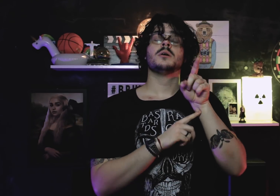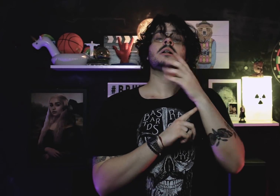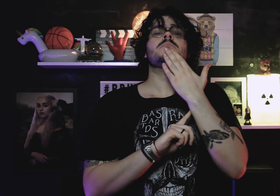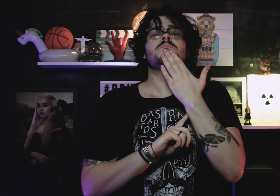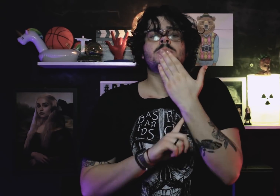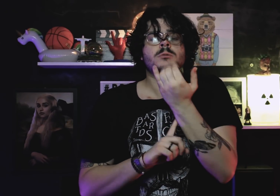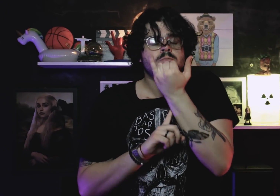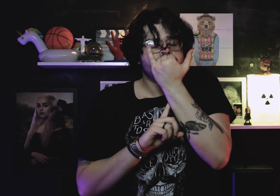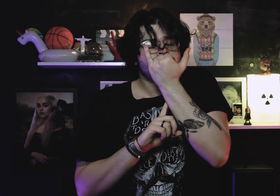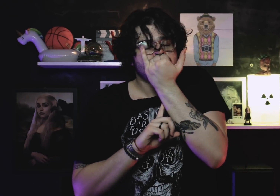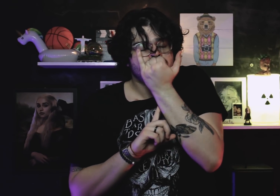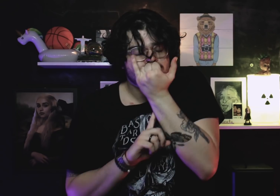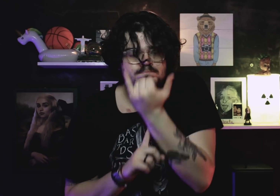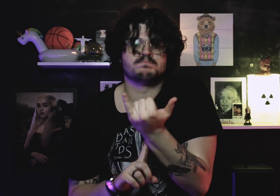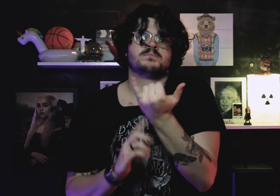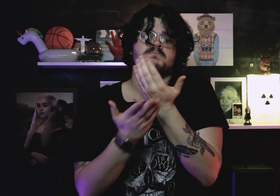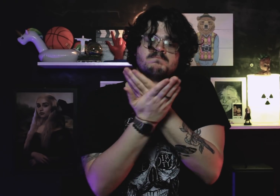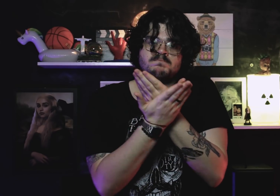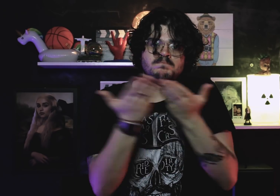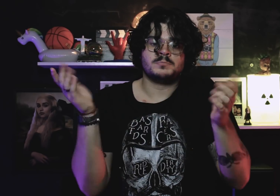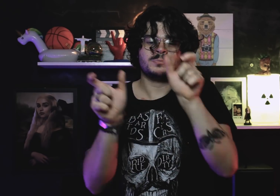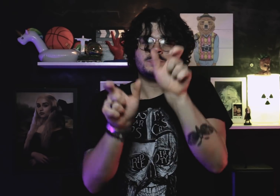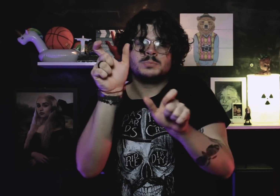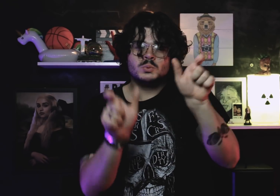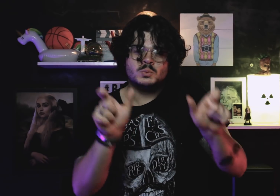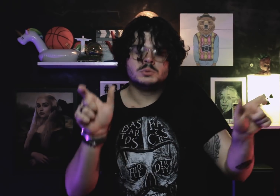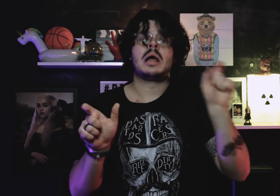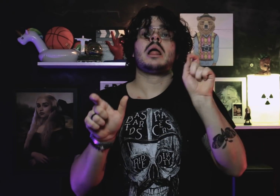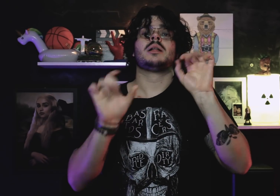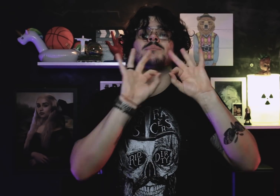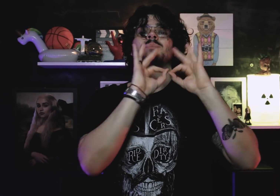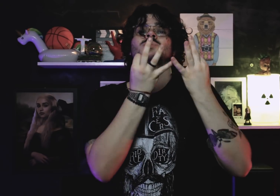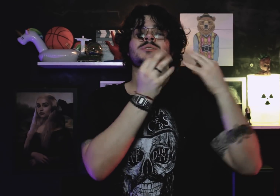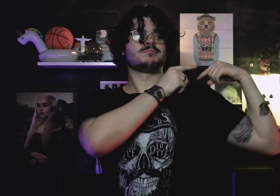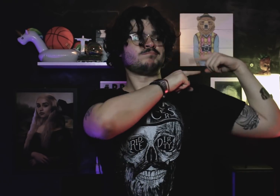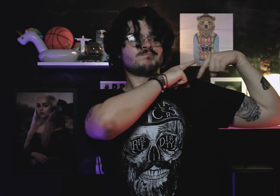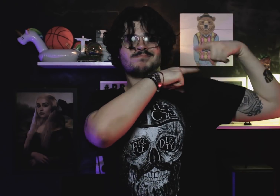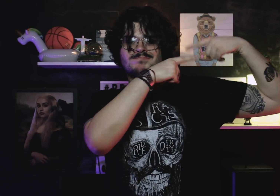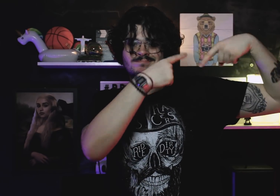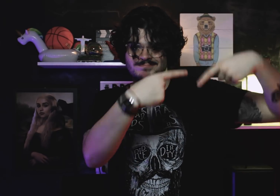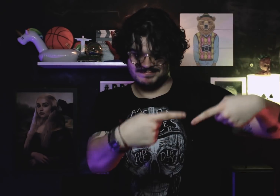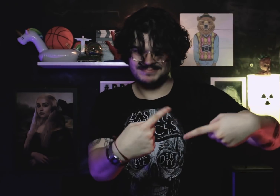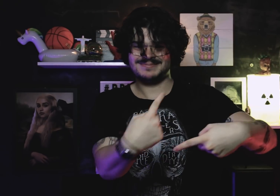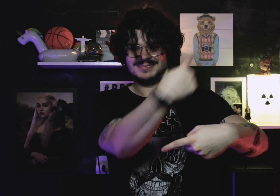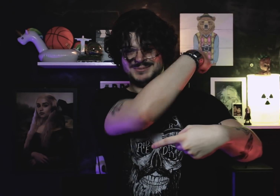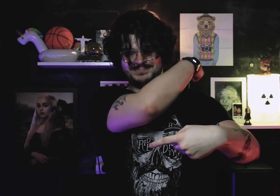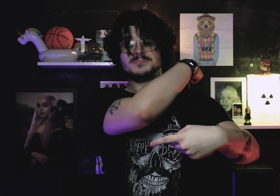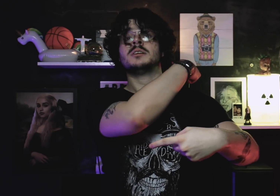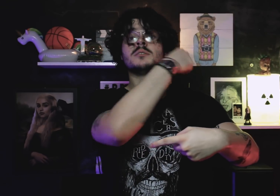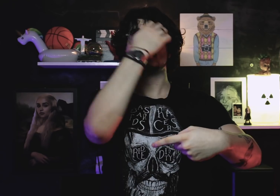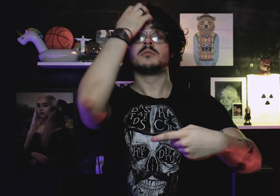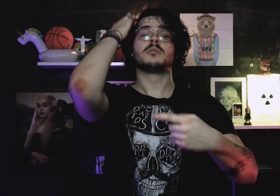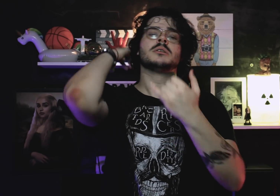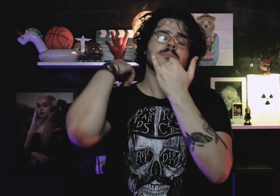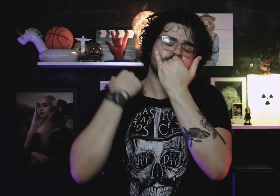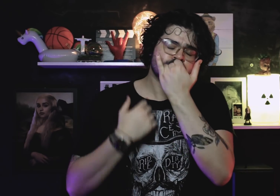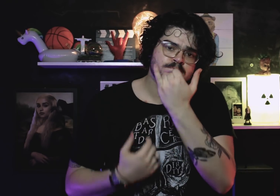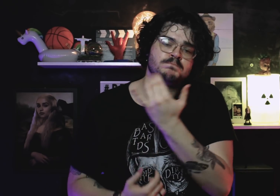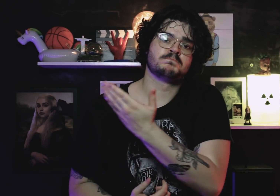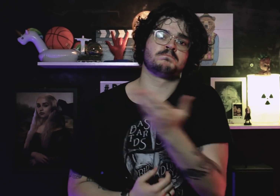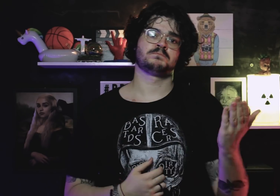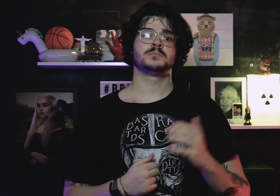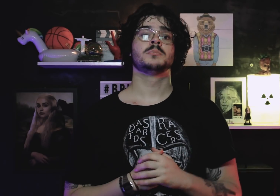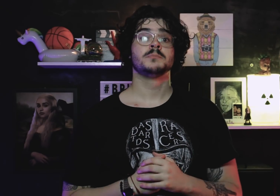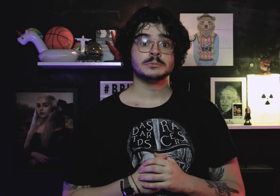made an apology descendants of the victims.